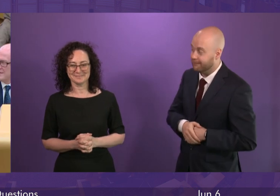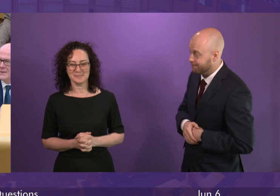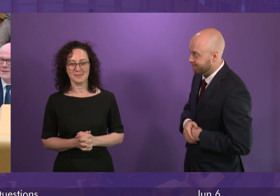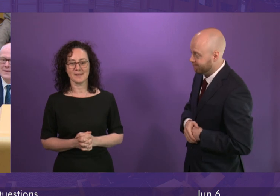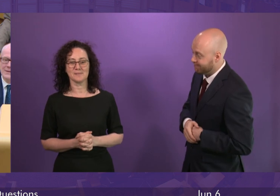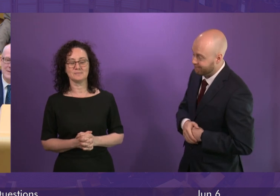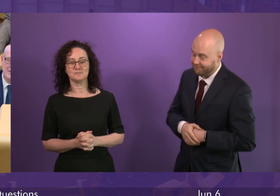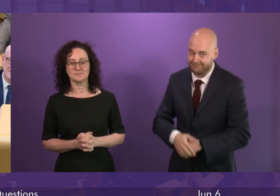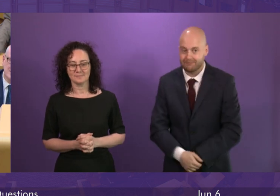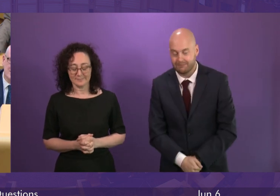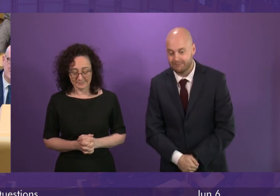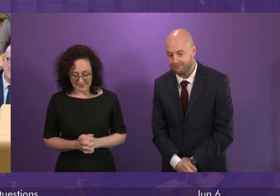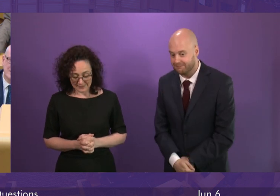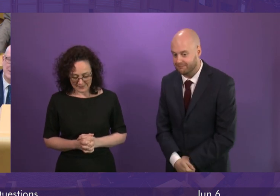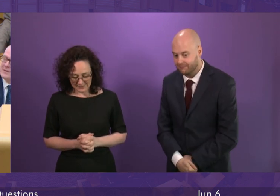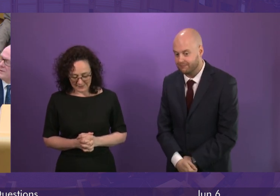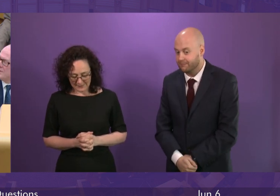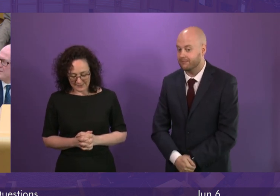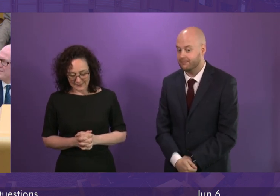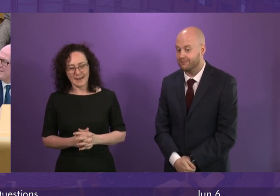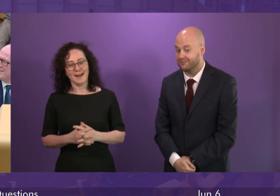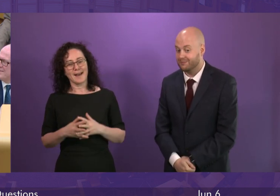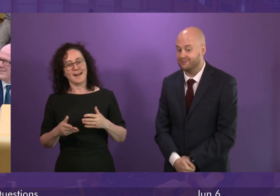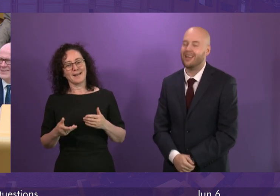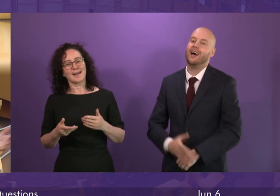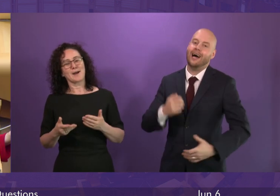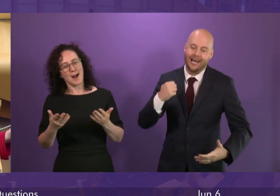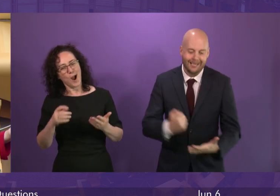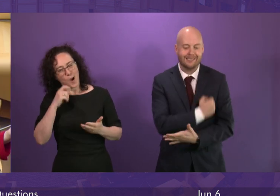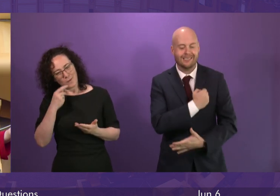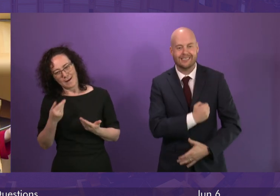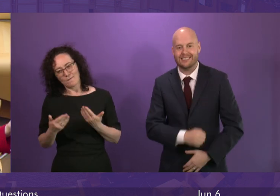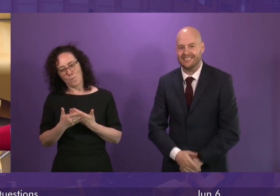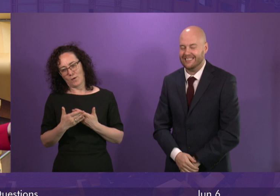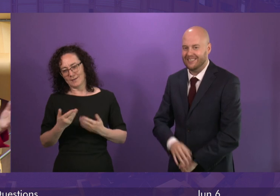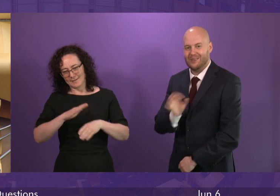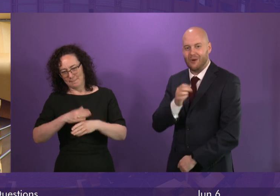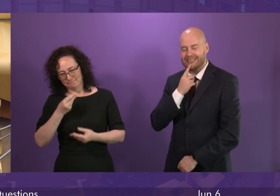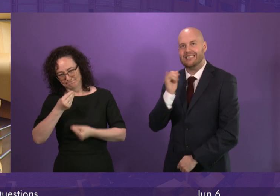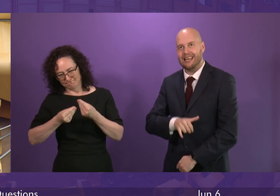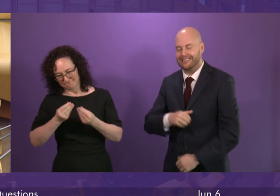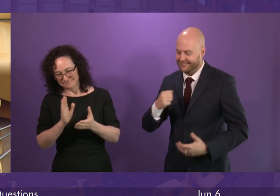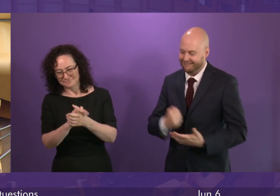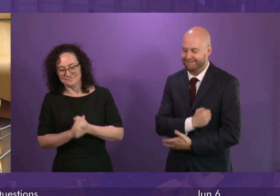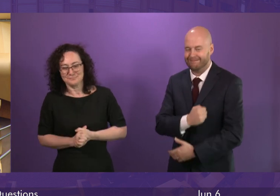for Education and Skills (John Swinney): Let me give Jackie Baillie slightly more— Members: